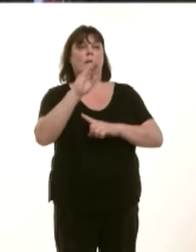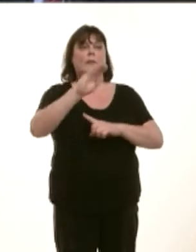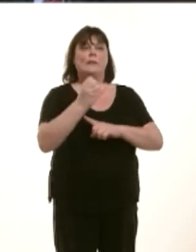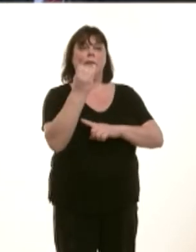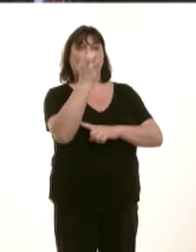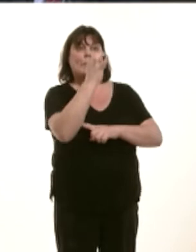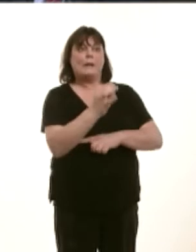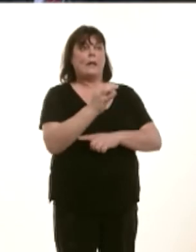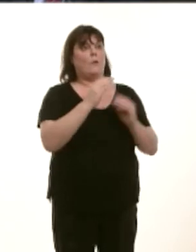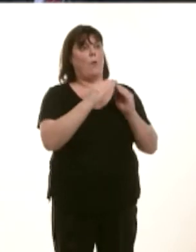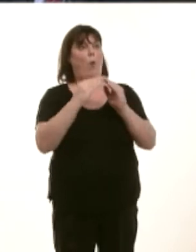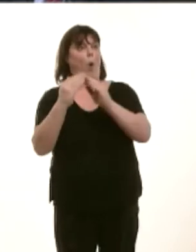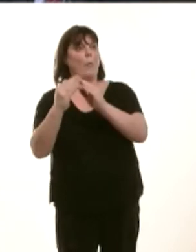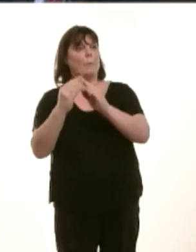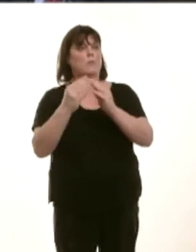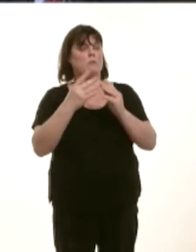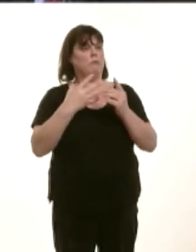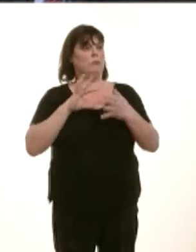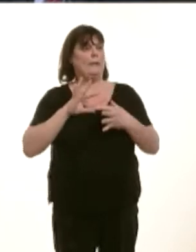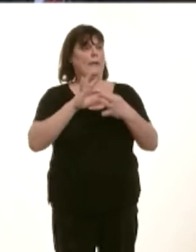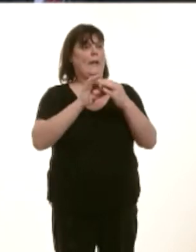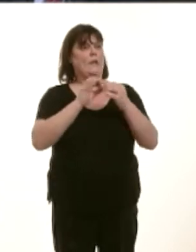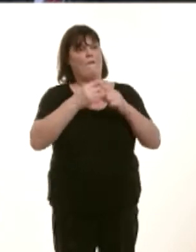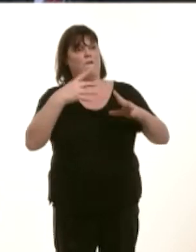will be some properties in that 4% that are more difficult to reach, and the solutions